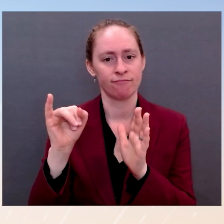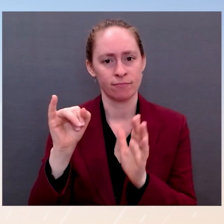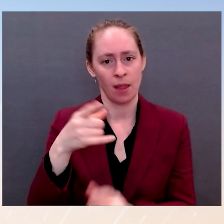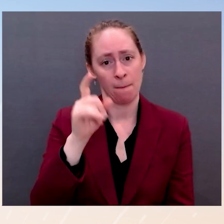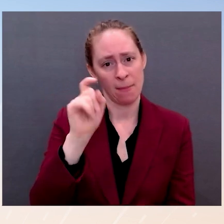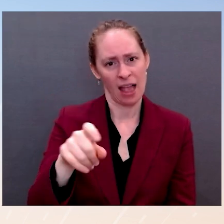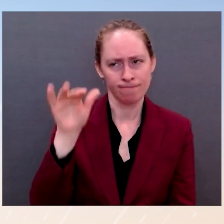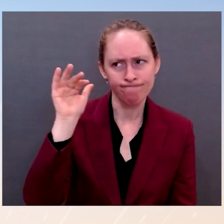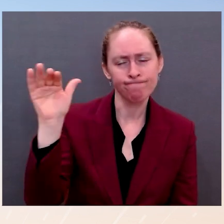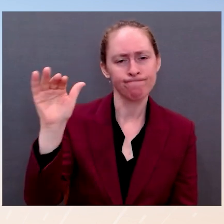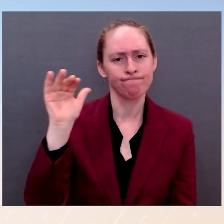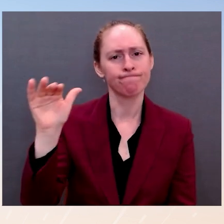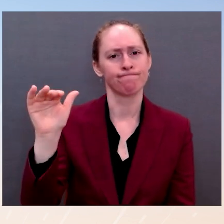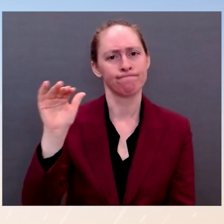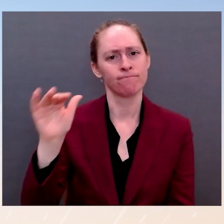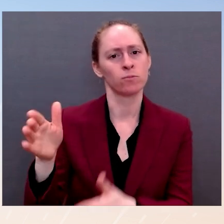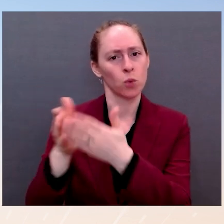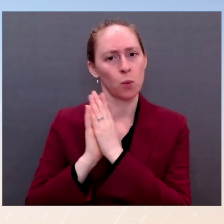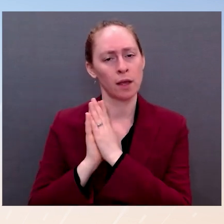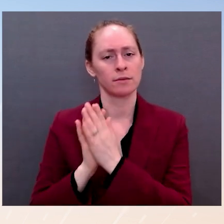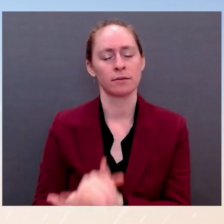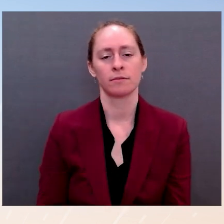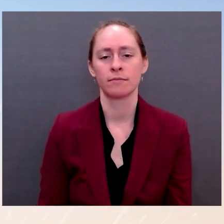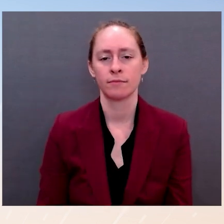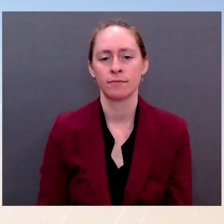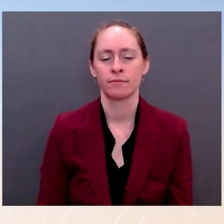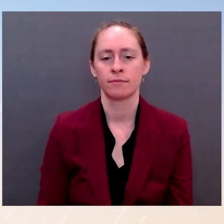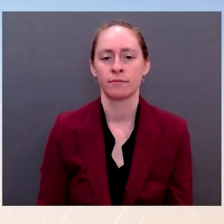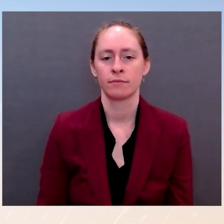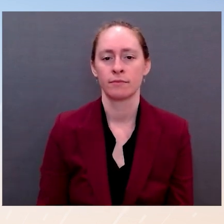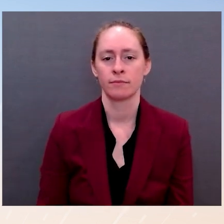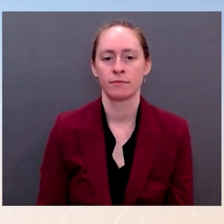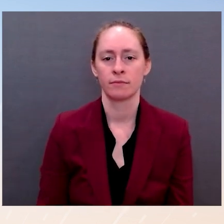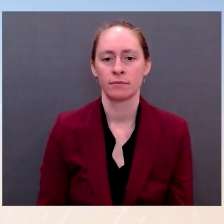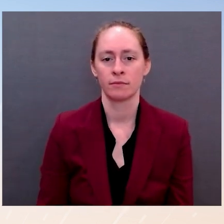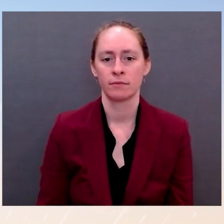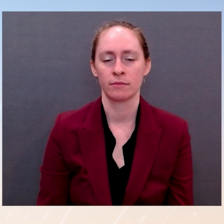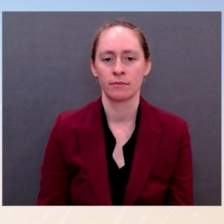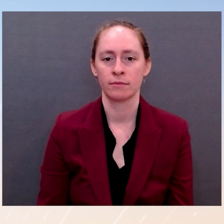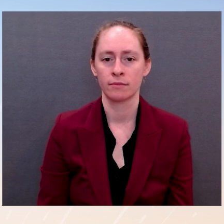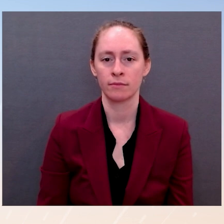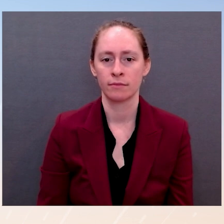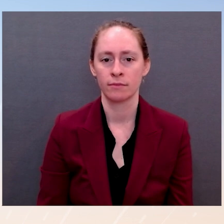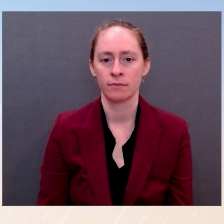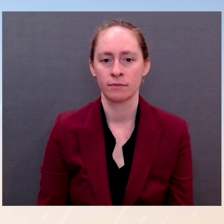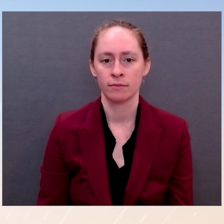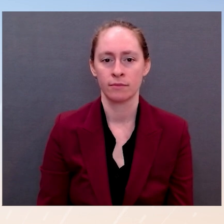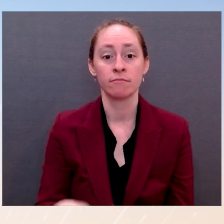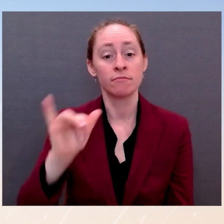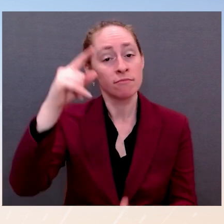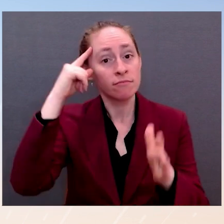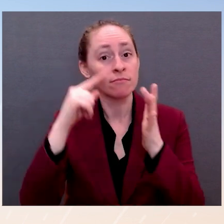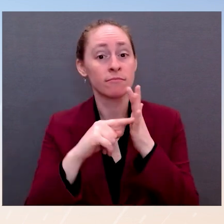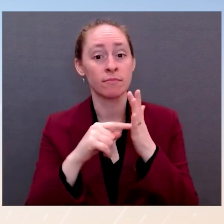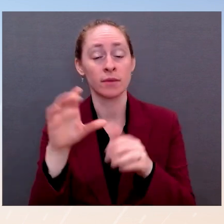and knowing about the symptoms is very important. But it's also very important for cancers like colon cancer,